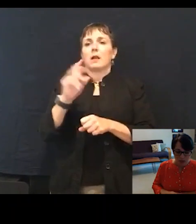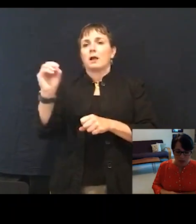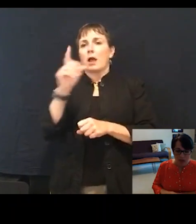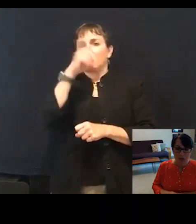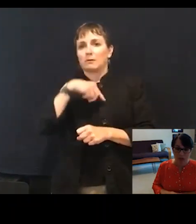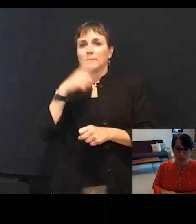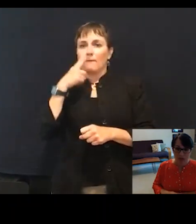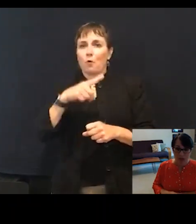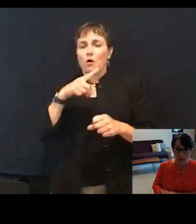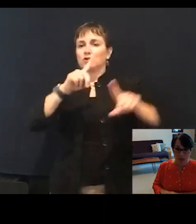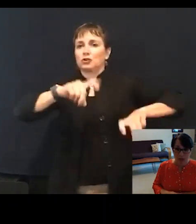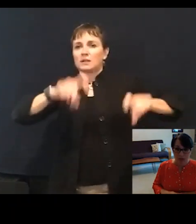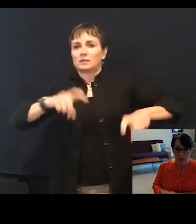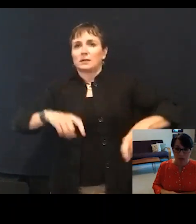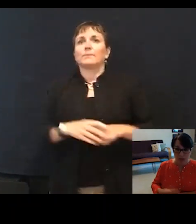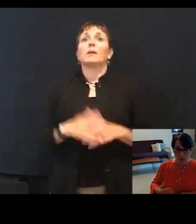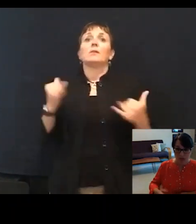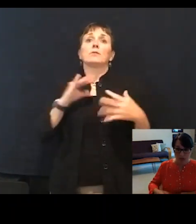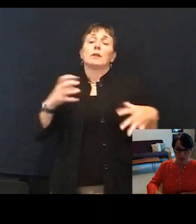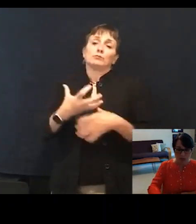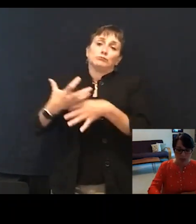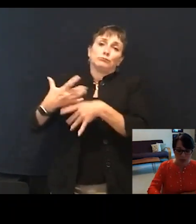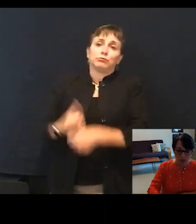to characterize this mouse model before we really started using it.